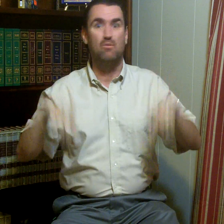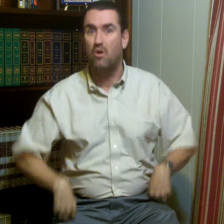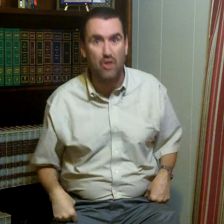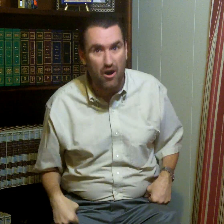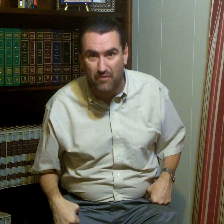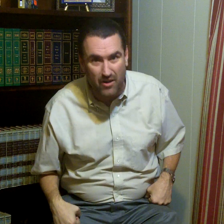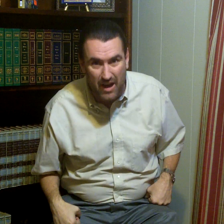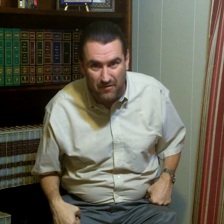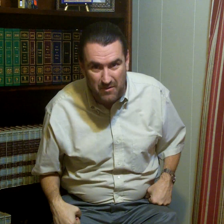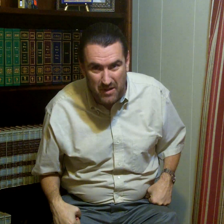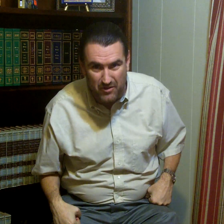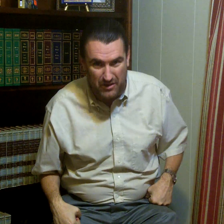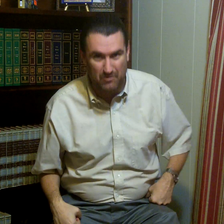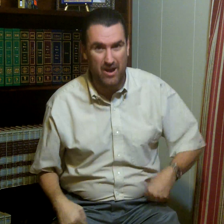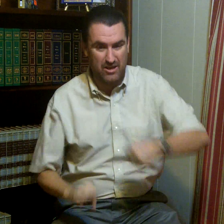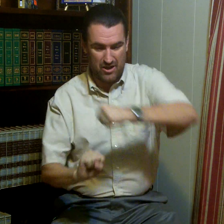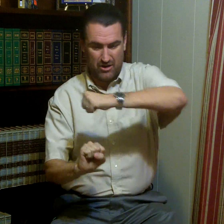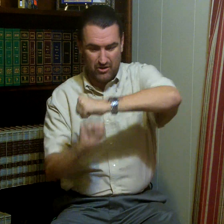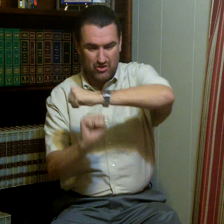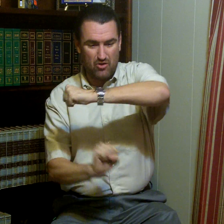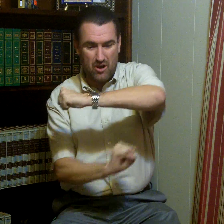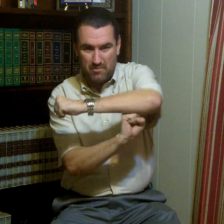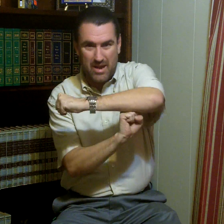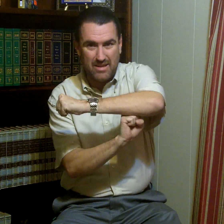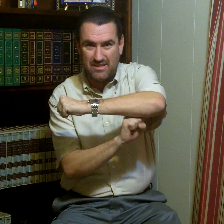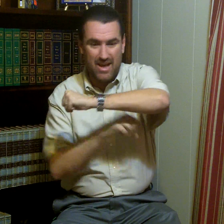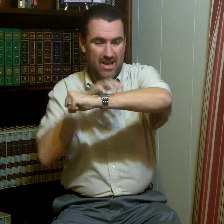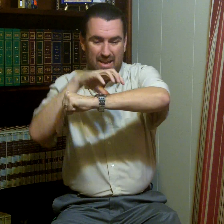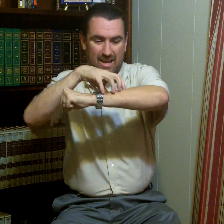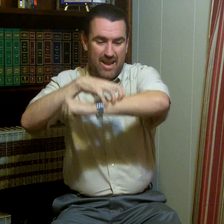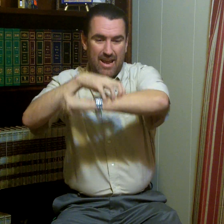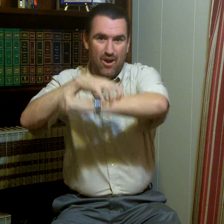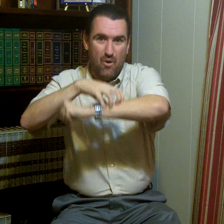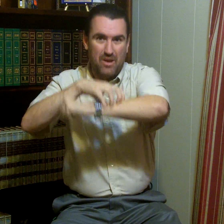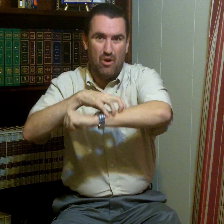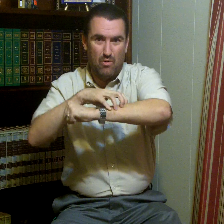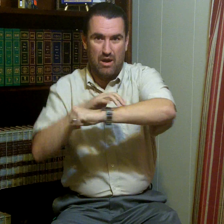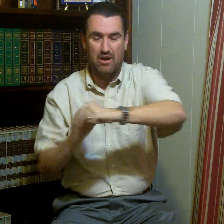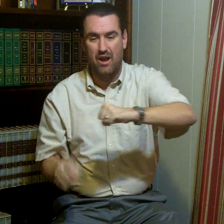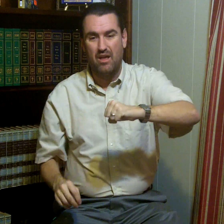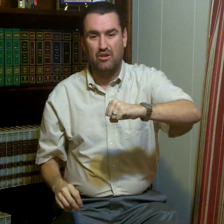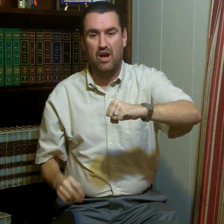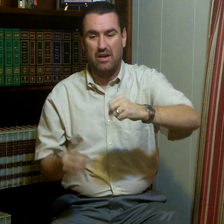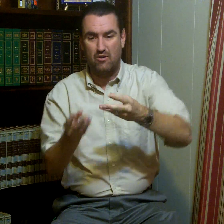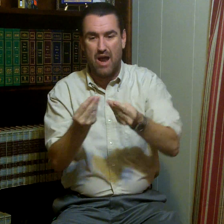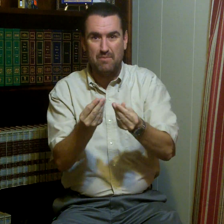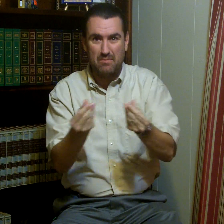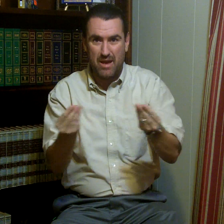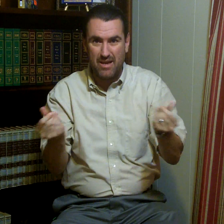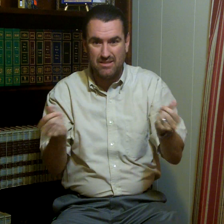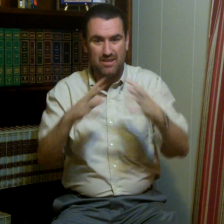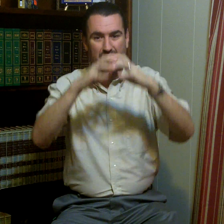it won't all fall out from under you right you got a good strong base it ain't going nowhere. You got a crappy base